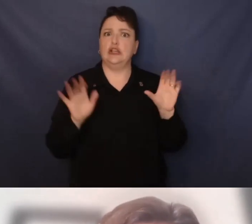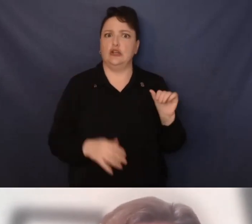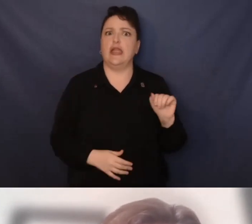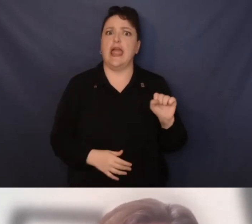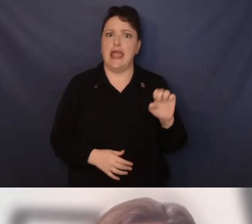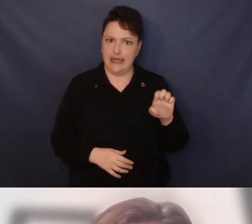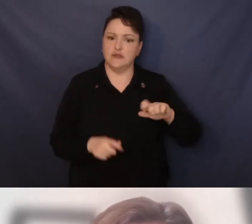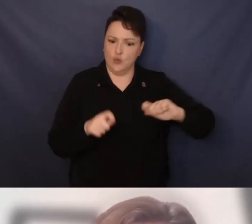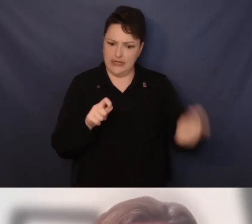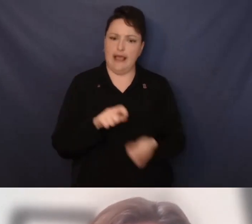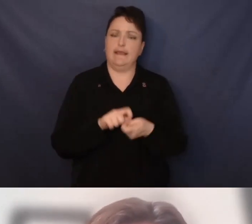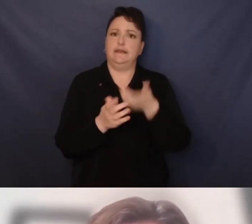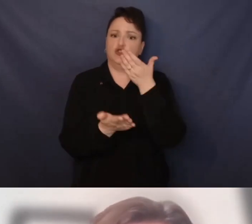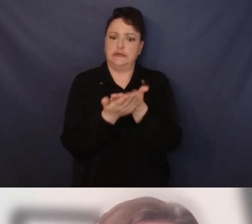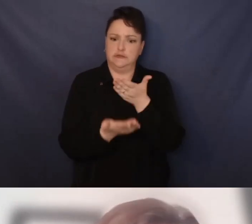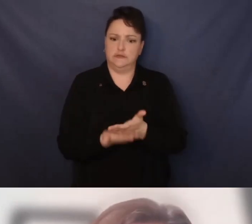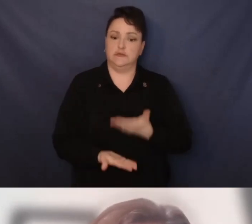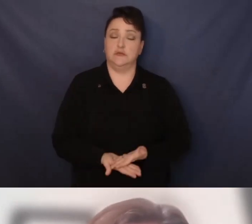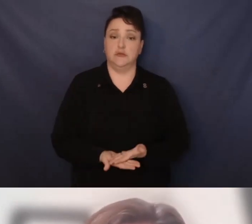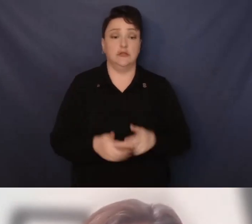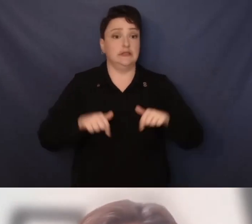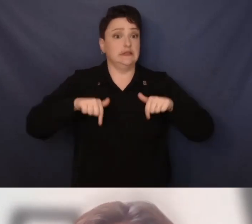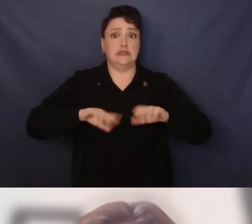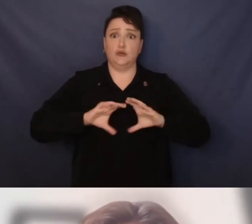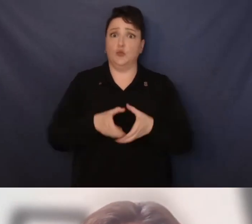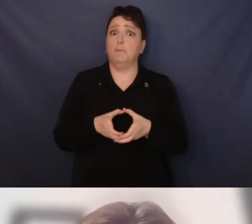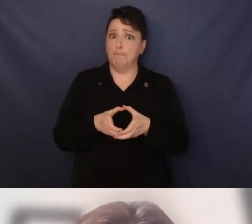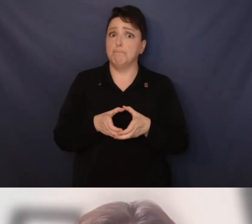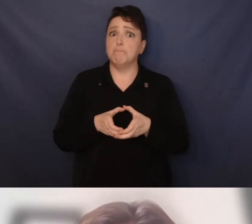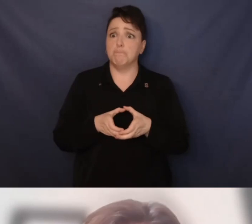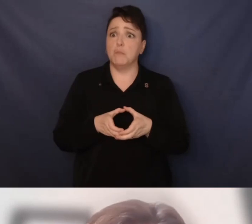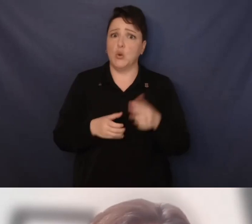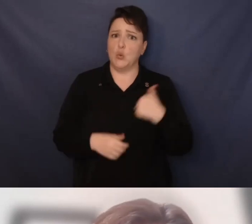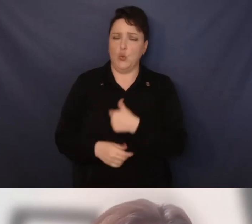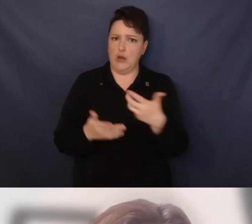I think this group and others are interested in elevating that, probably, to the United States